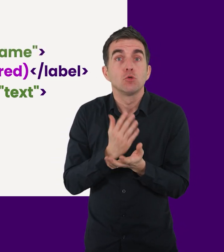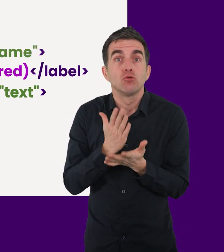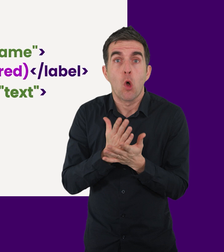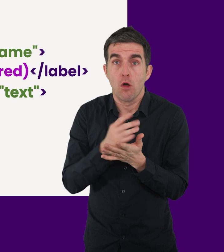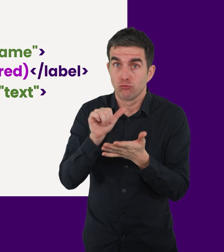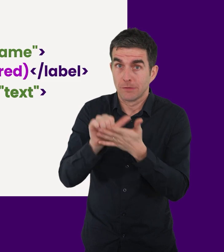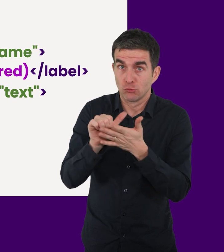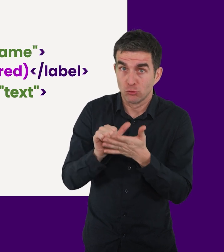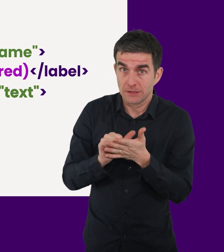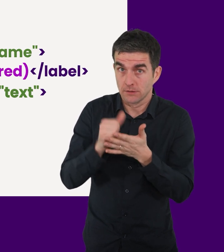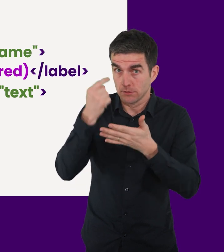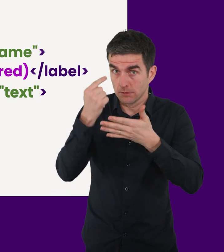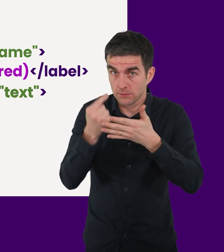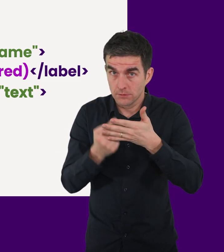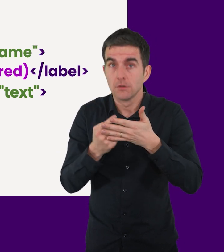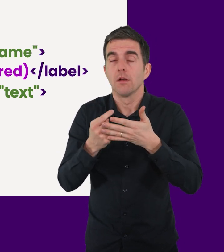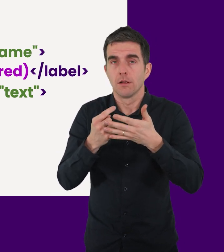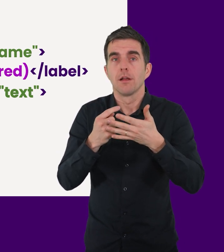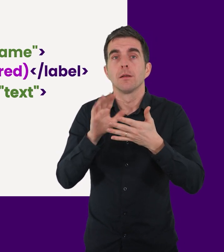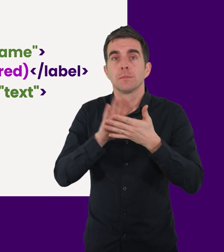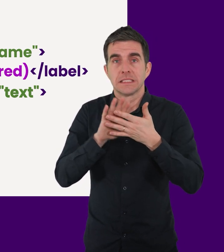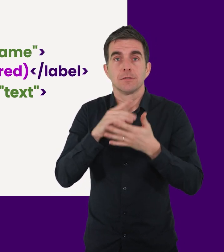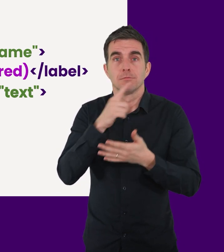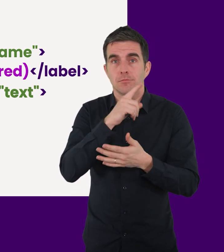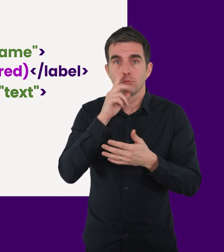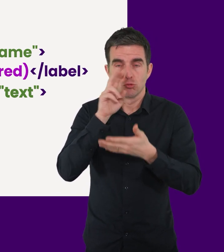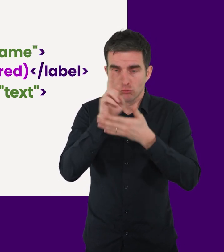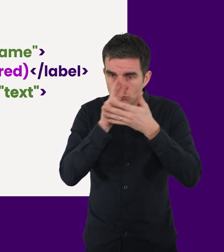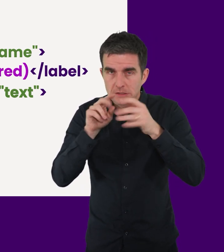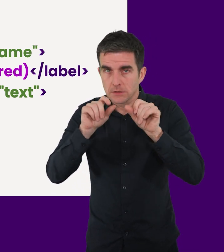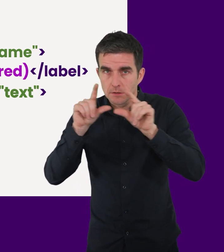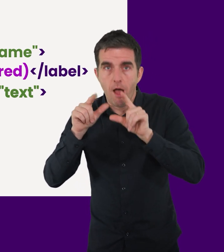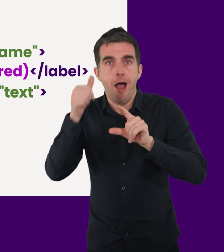This ensures that the right label for each form field is announced by screen readers.